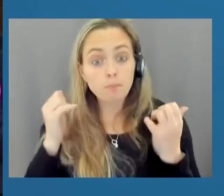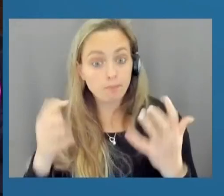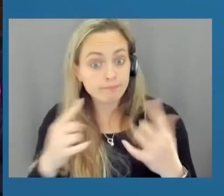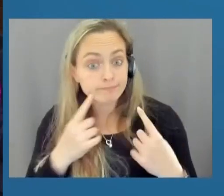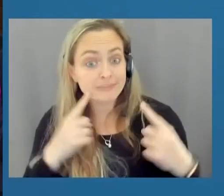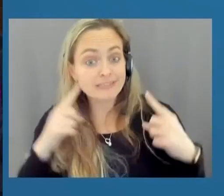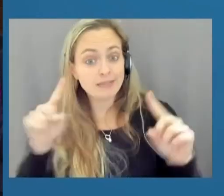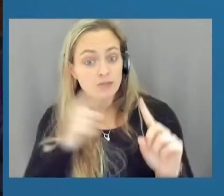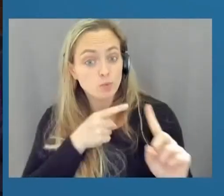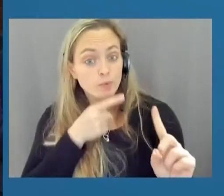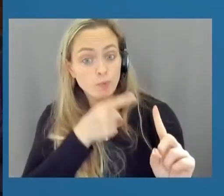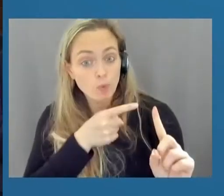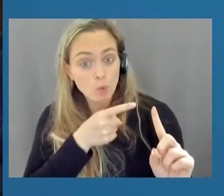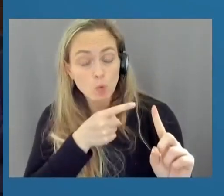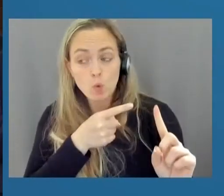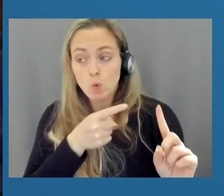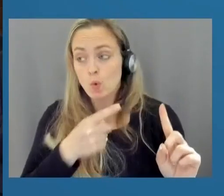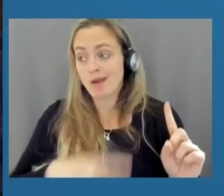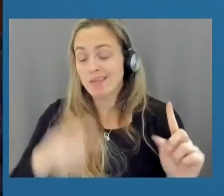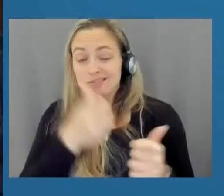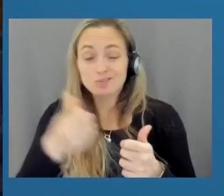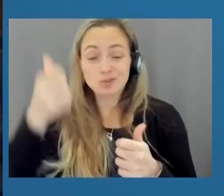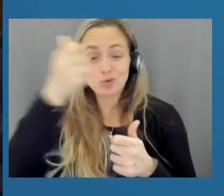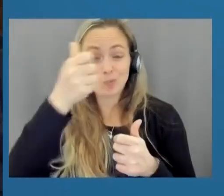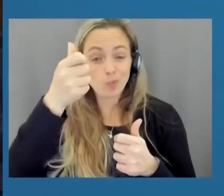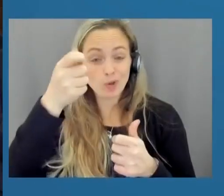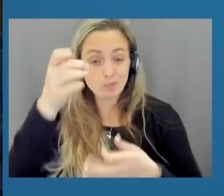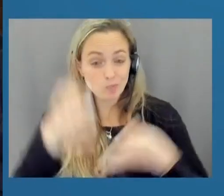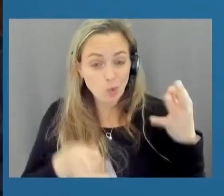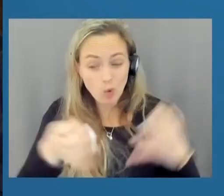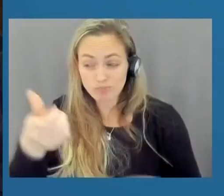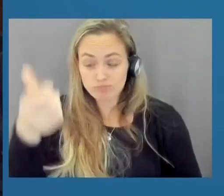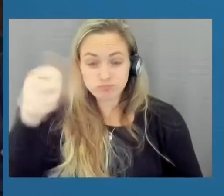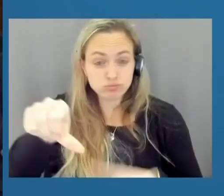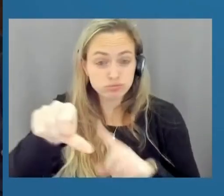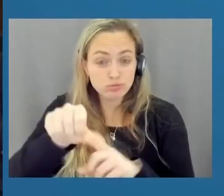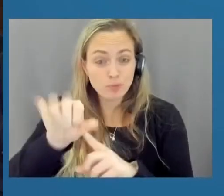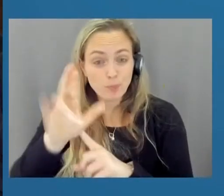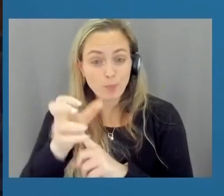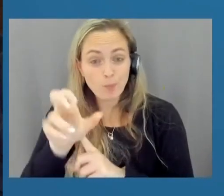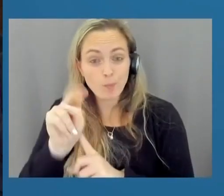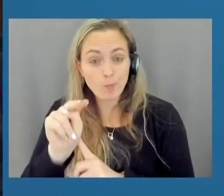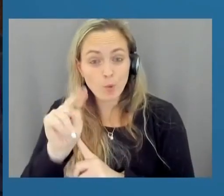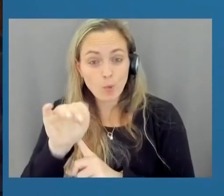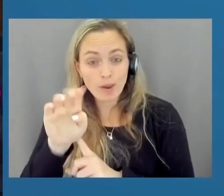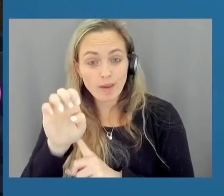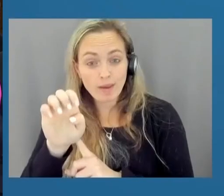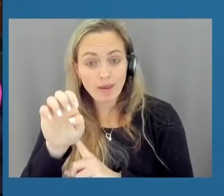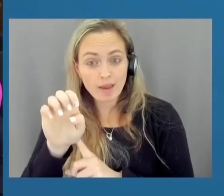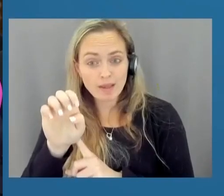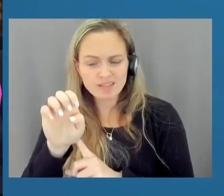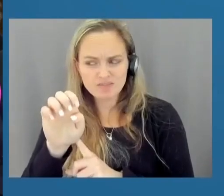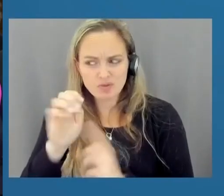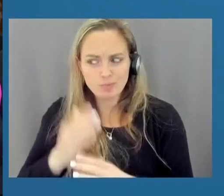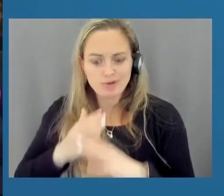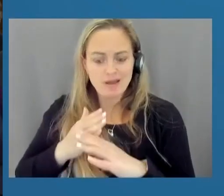then after the Supreme Court struck down, uh, in the Bruin case, our right to protect people from concealed carry weapons, we came back together again.